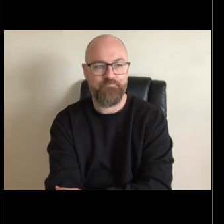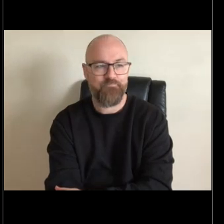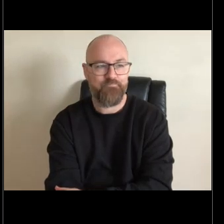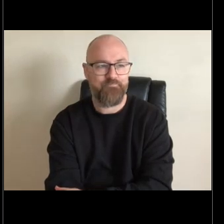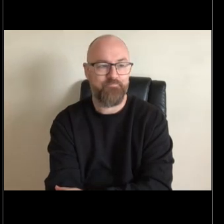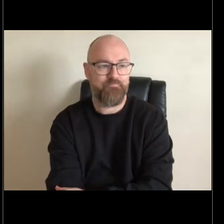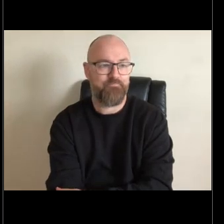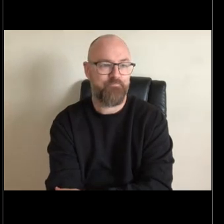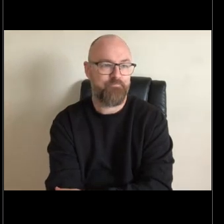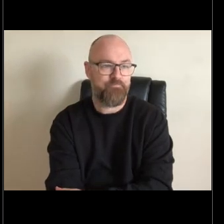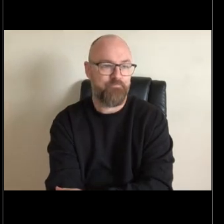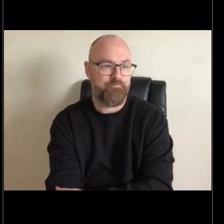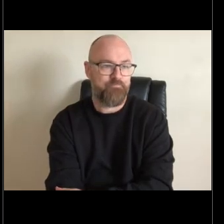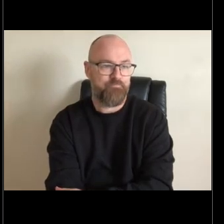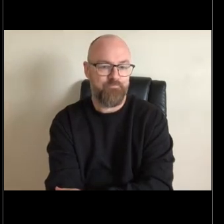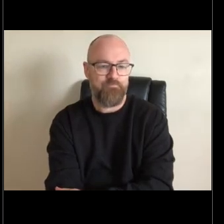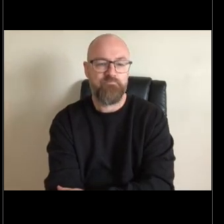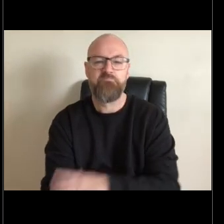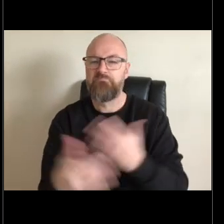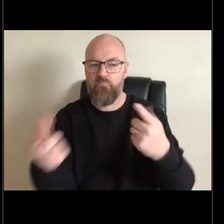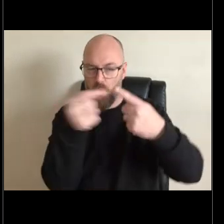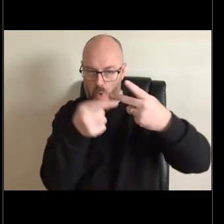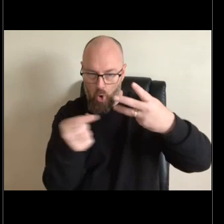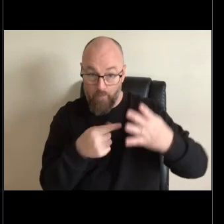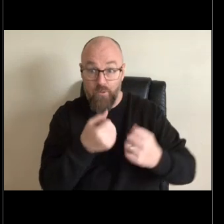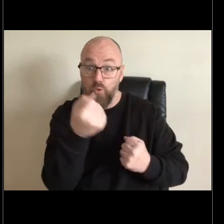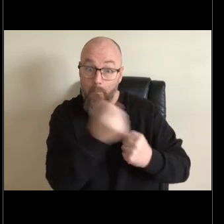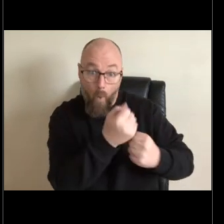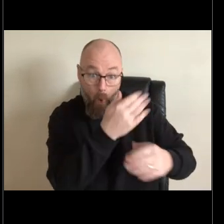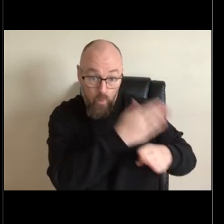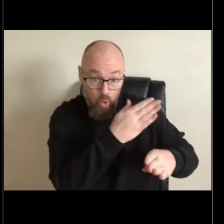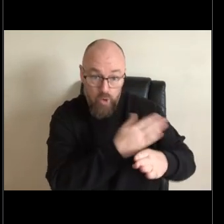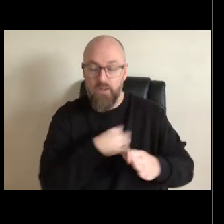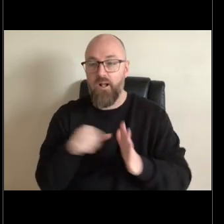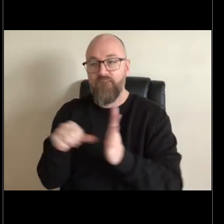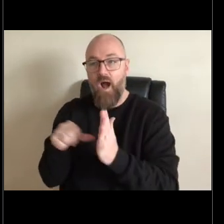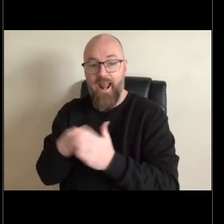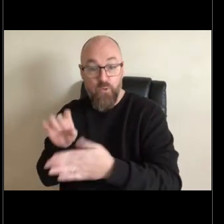so the options here um support worker financial counselor health or education worker social